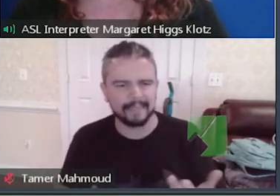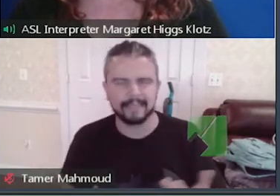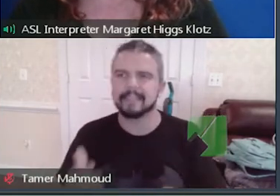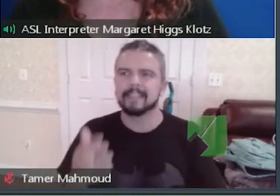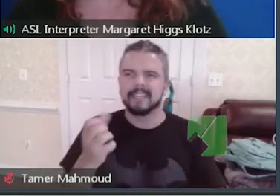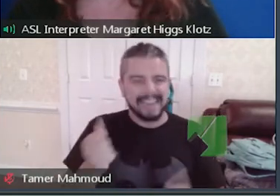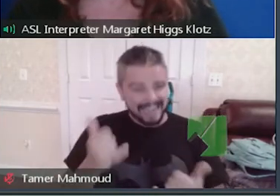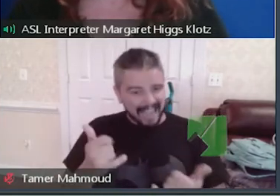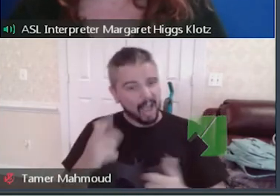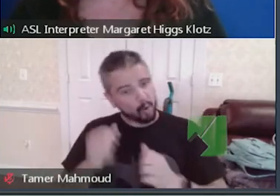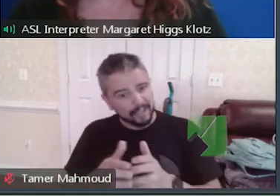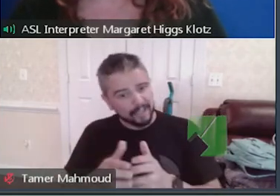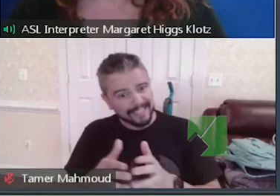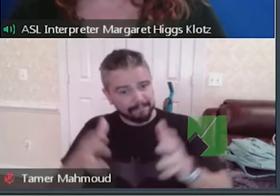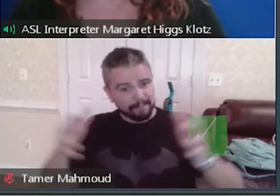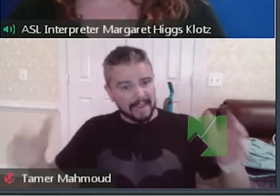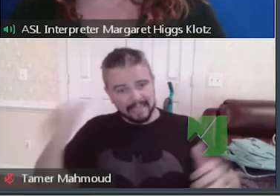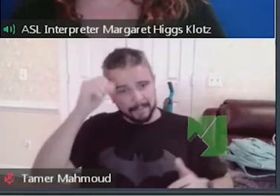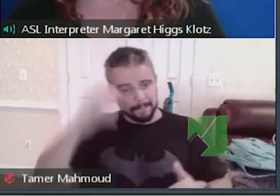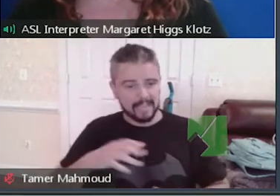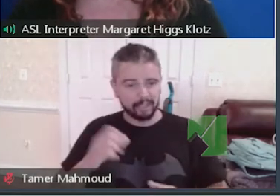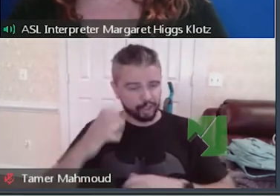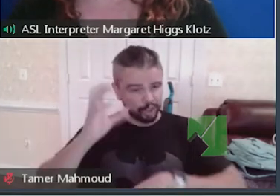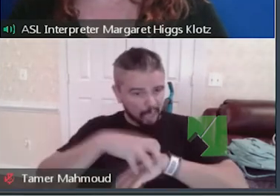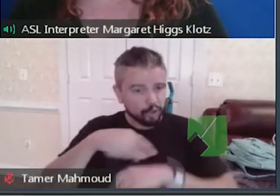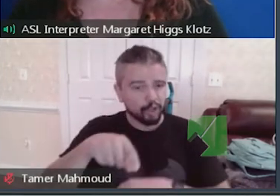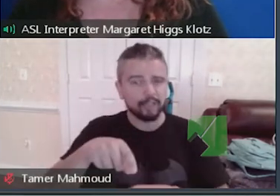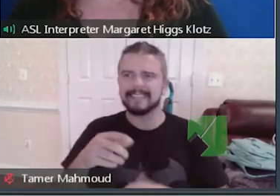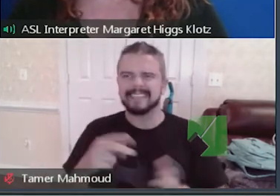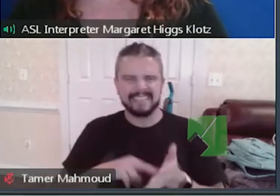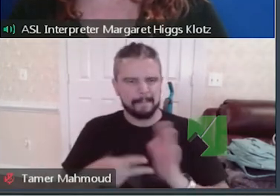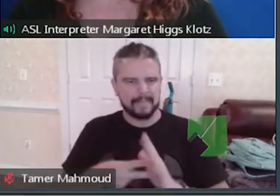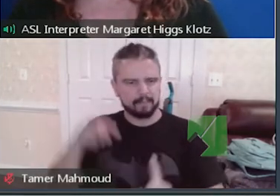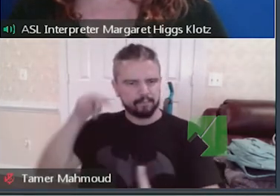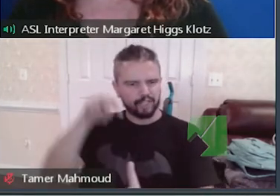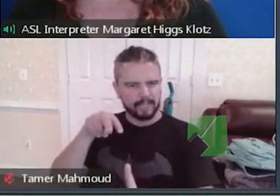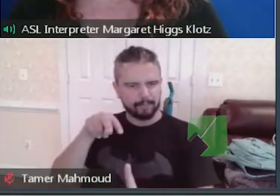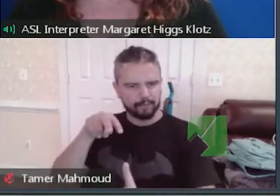So I'm curious about what's happening. And then with the expansion of the men's shelter there,